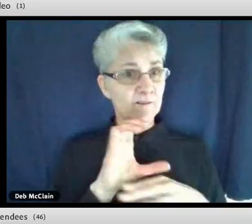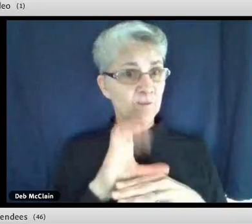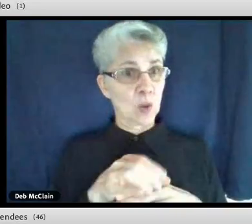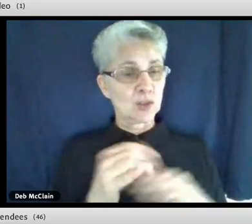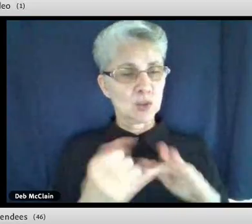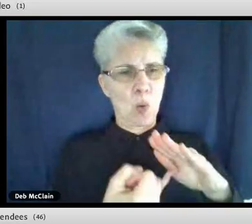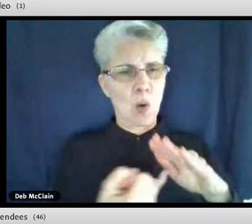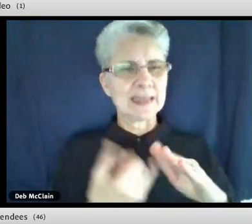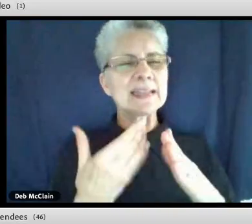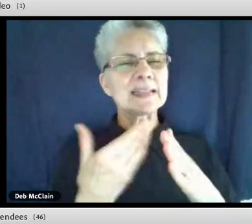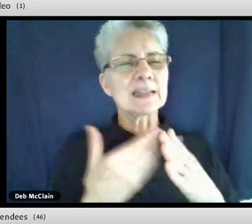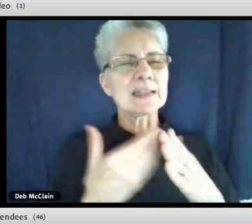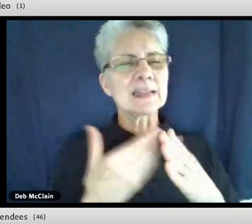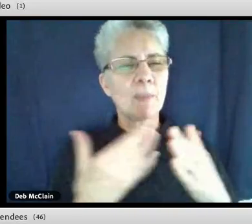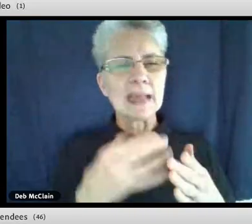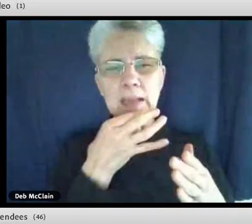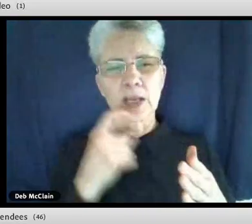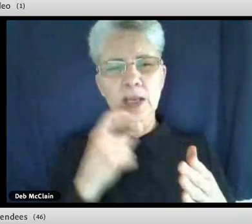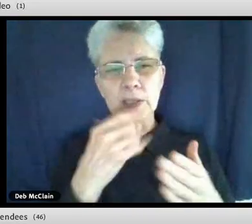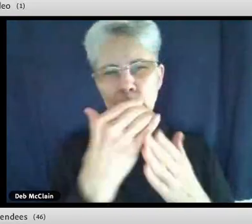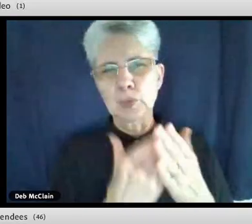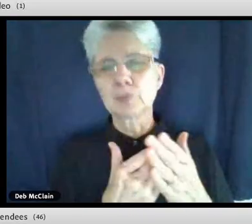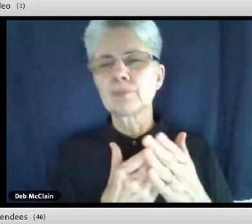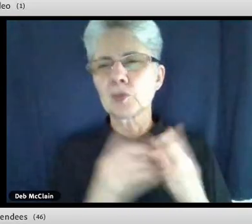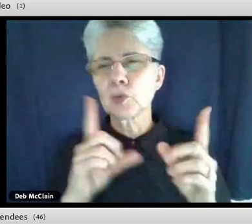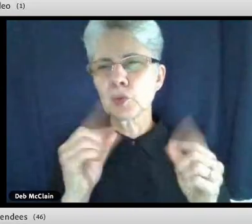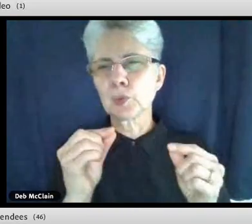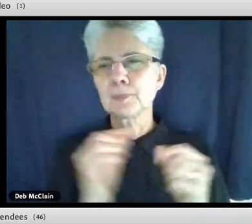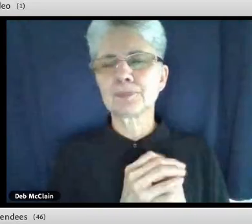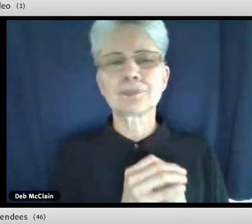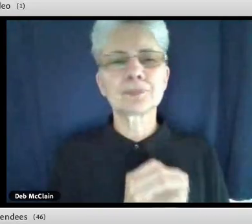these are some of the things the experts say you need.